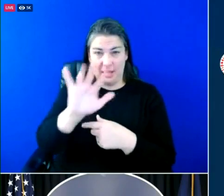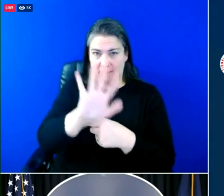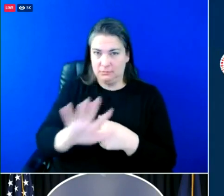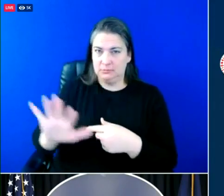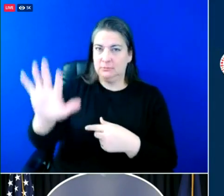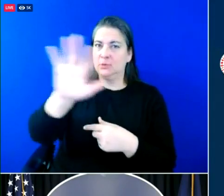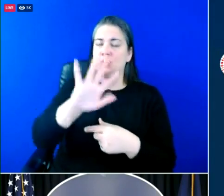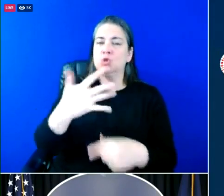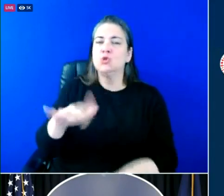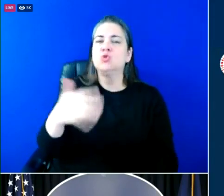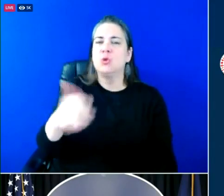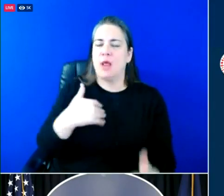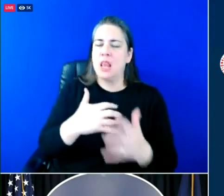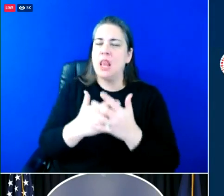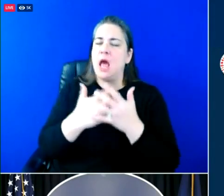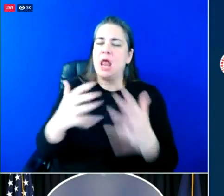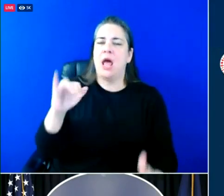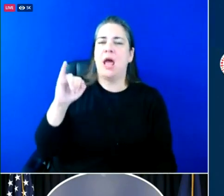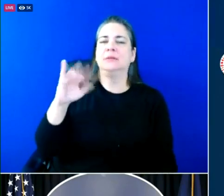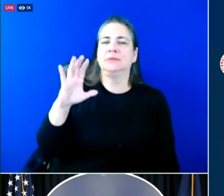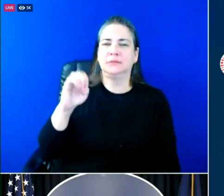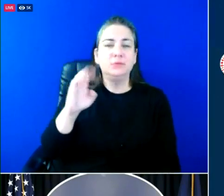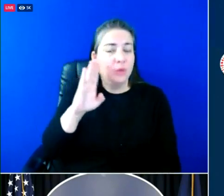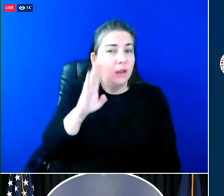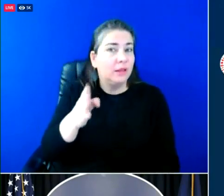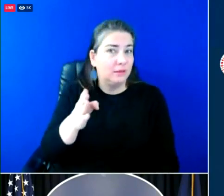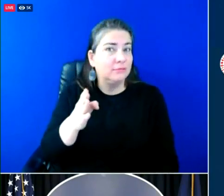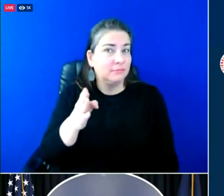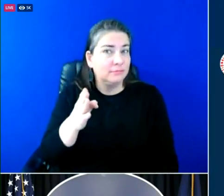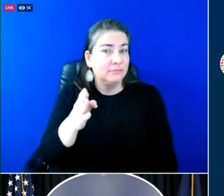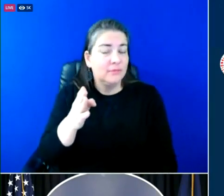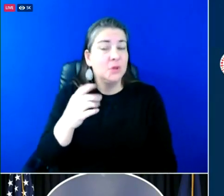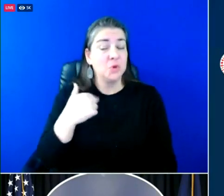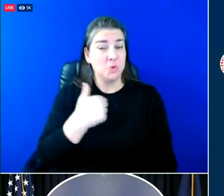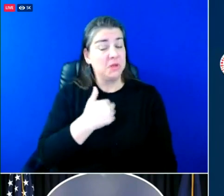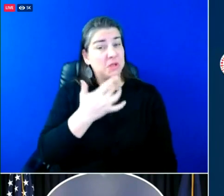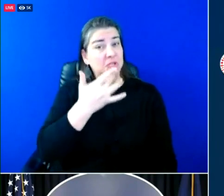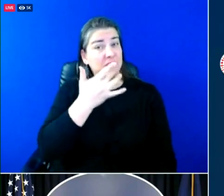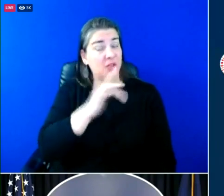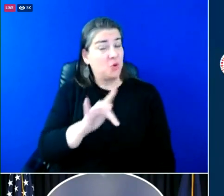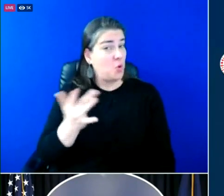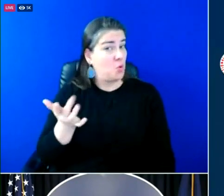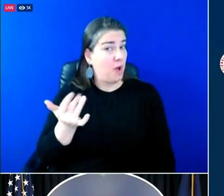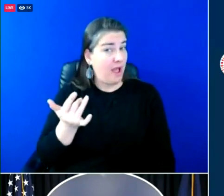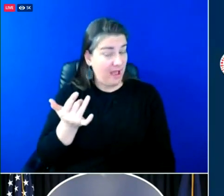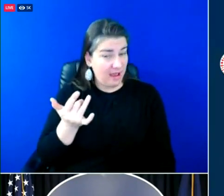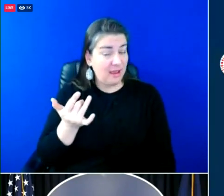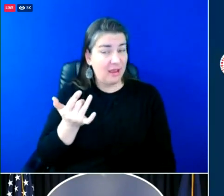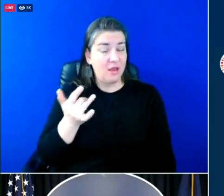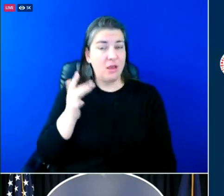icing. We're fortunate. In some ways, the forecast has decreased just a bit